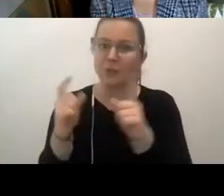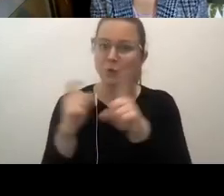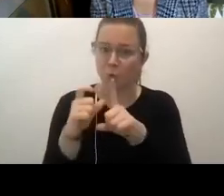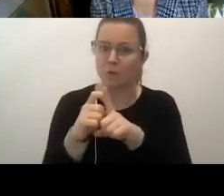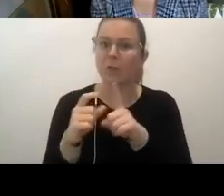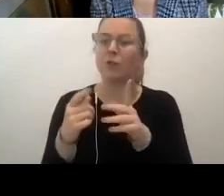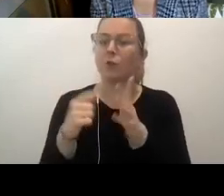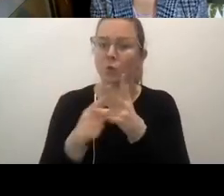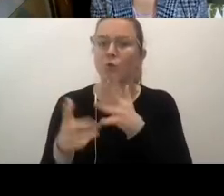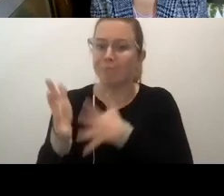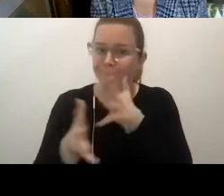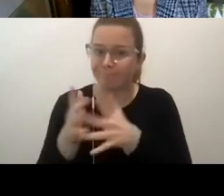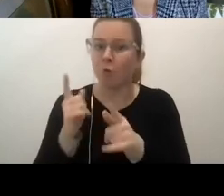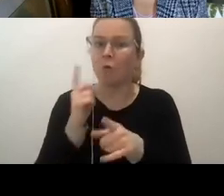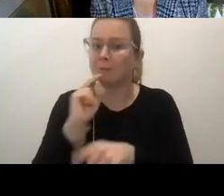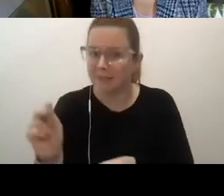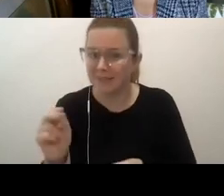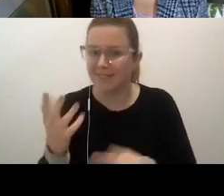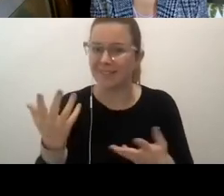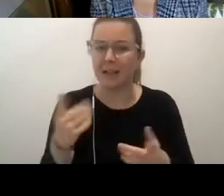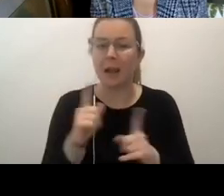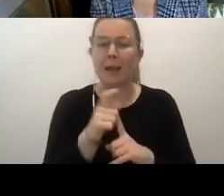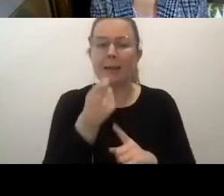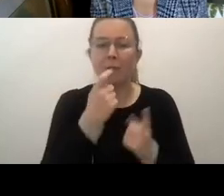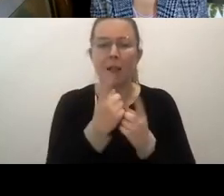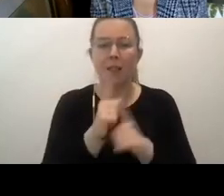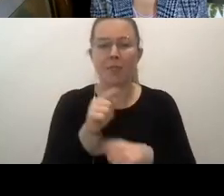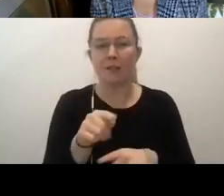So, little things like my partner, for example.